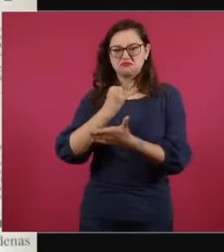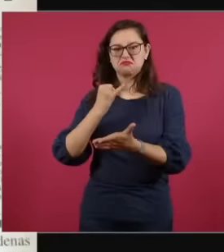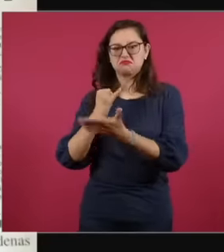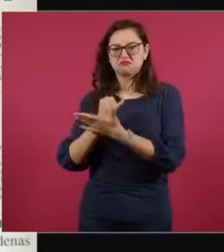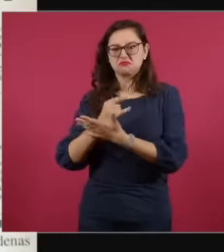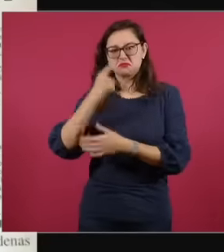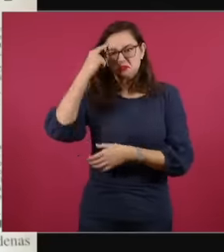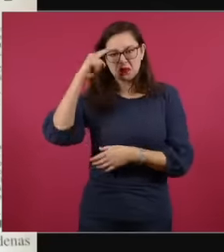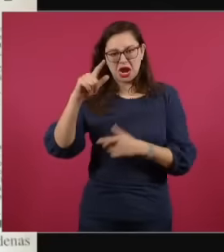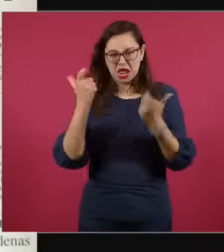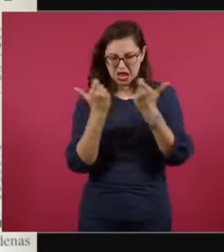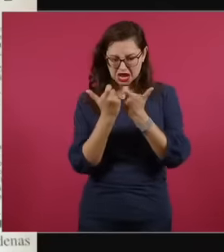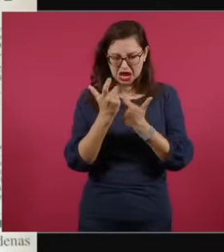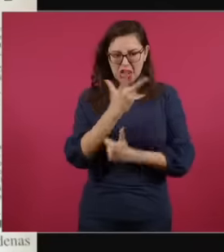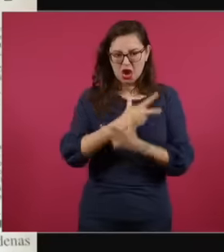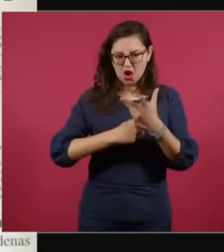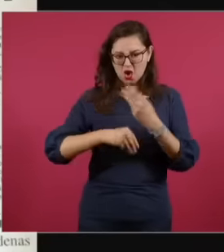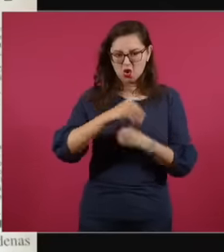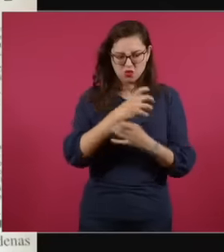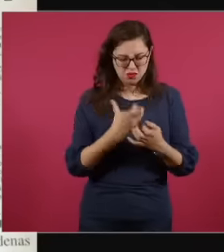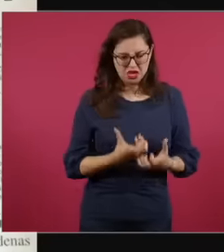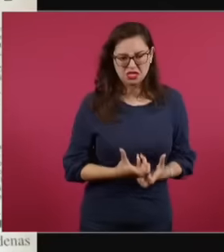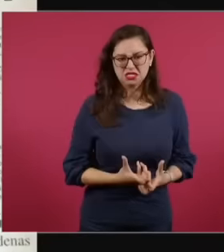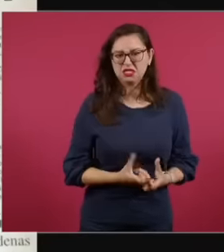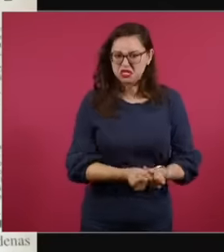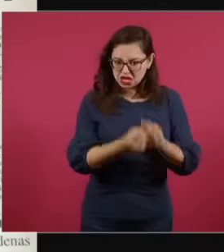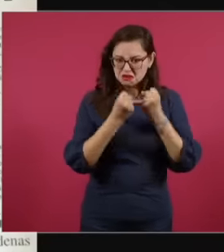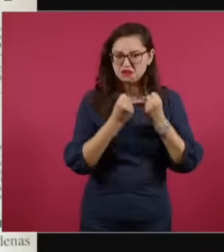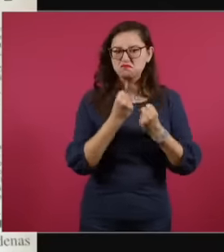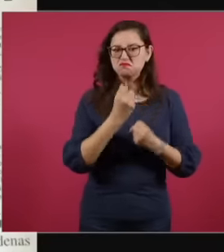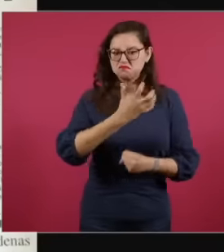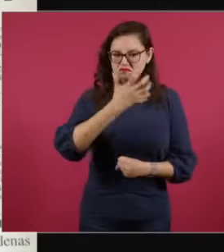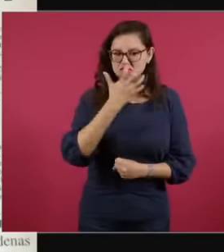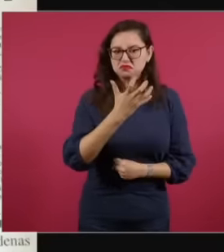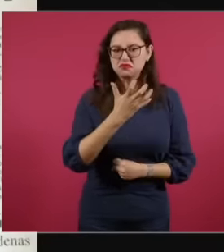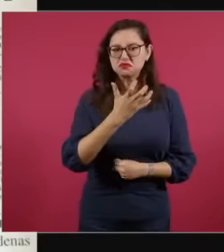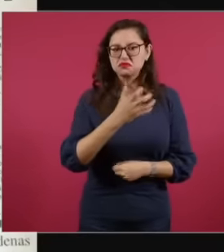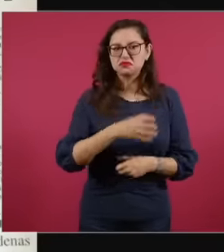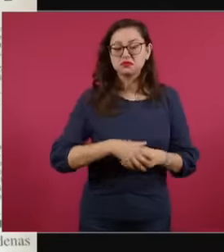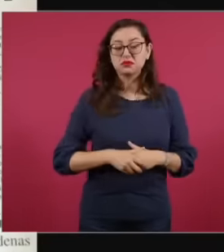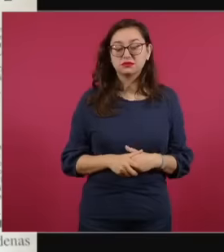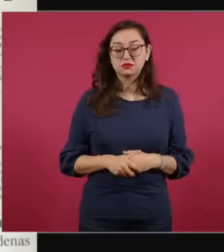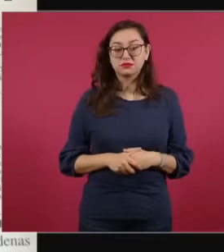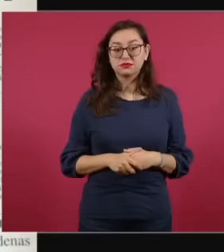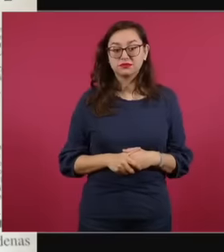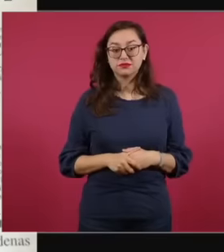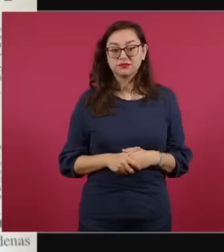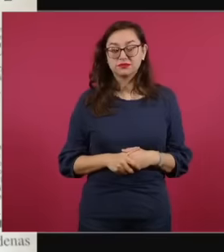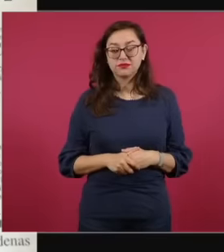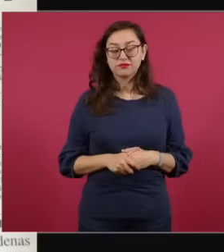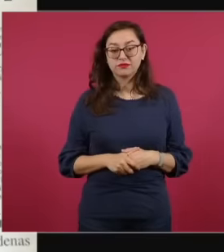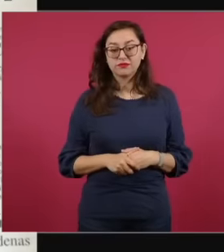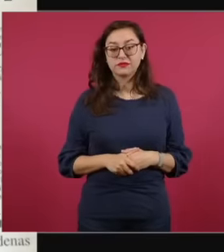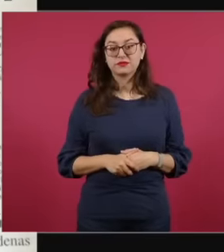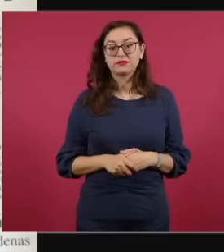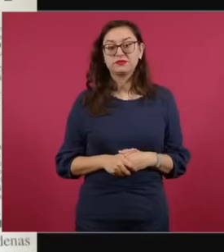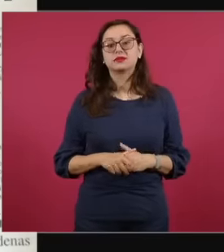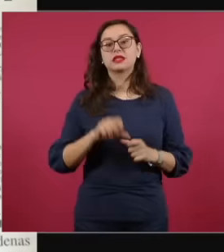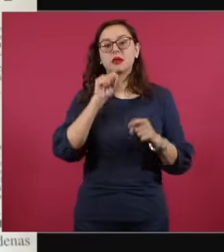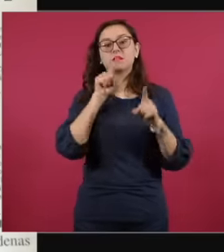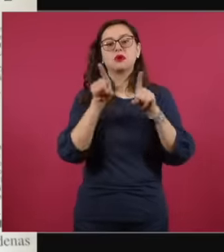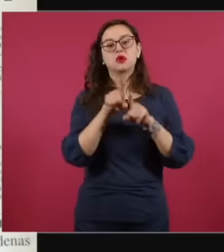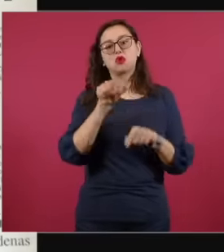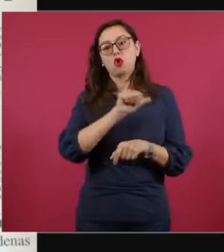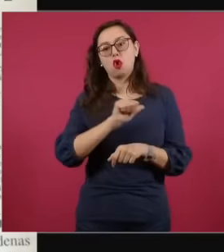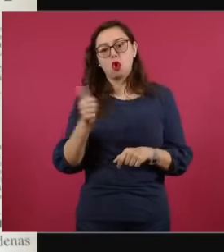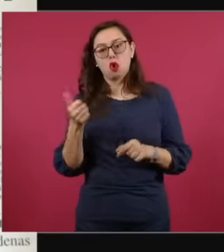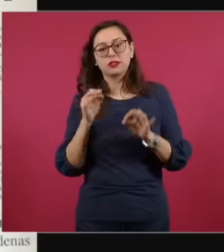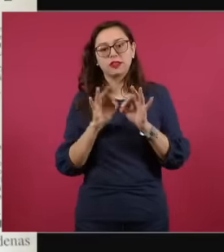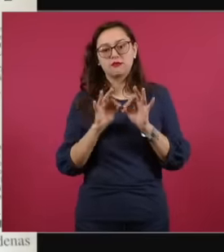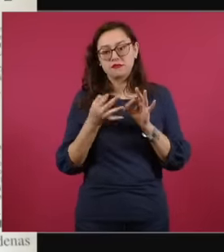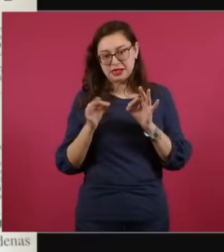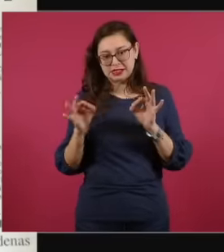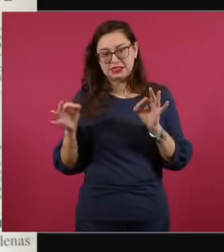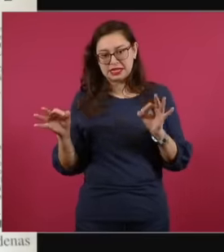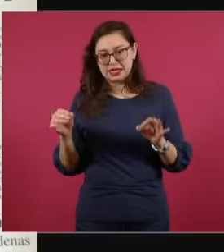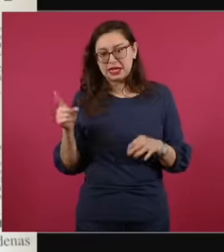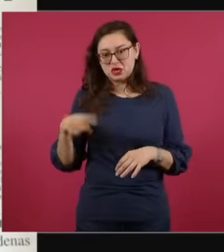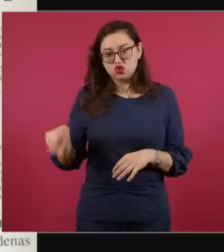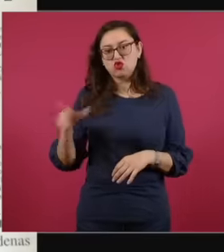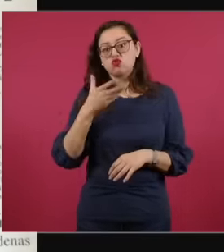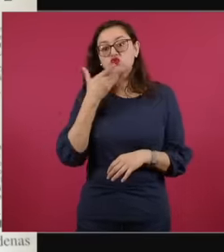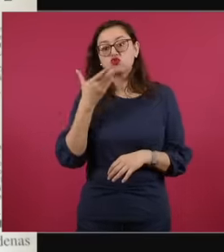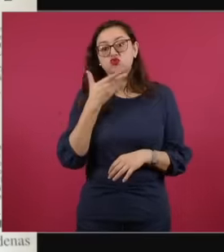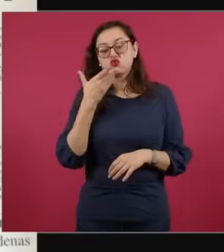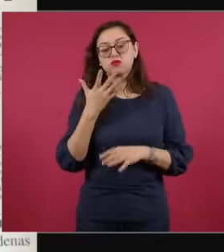economy they had another one, we have to tighten our